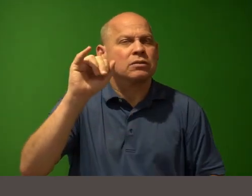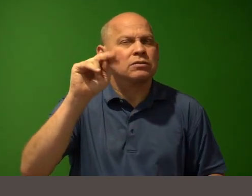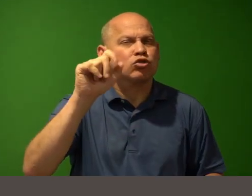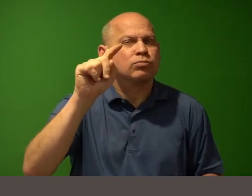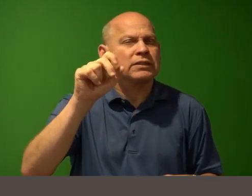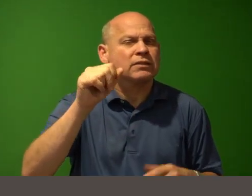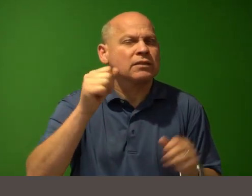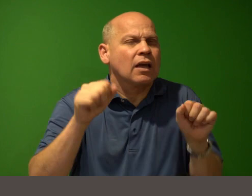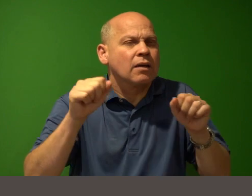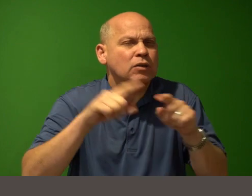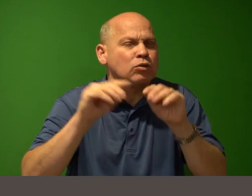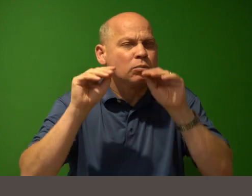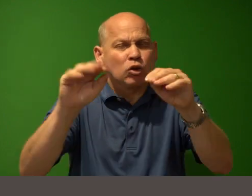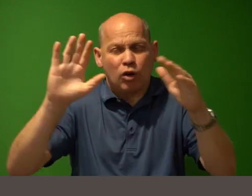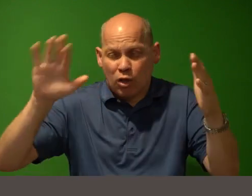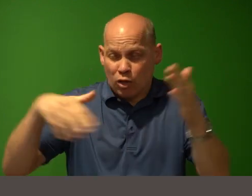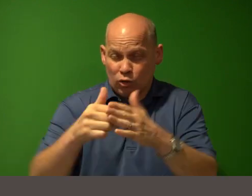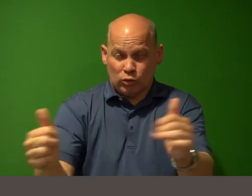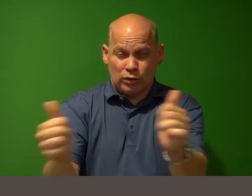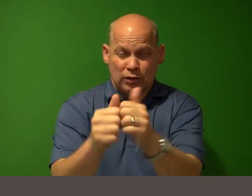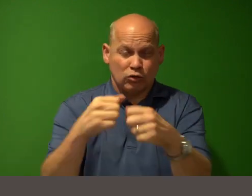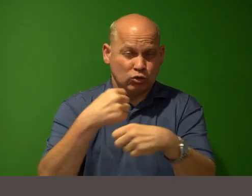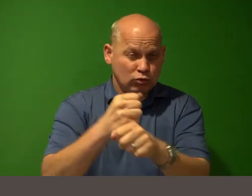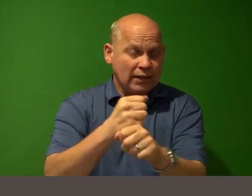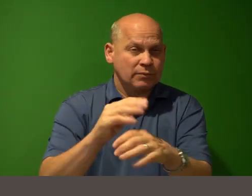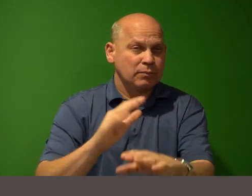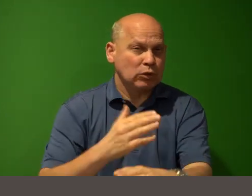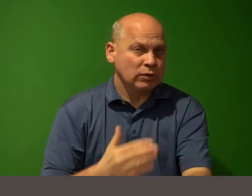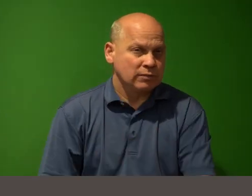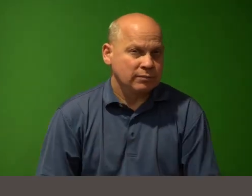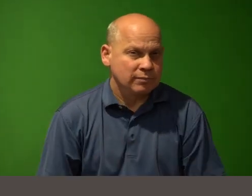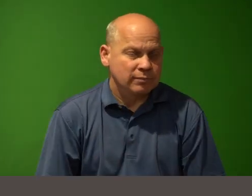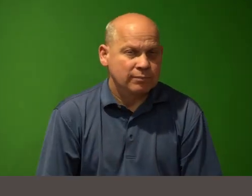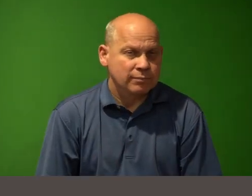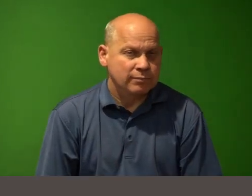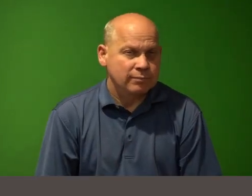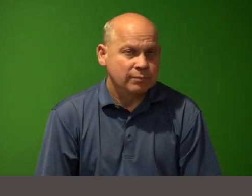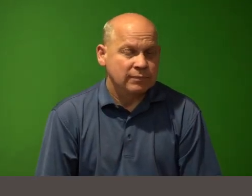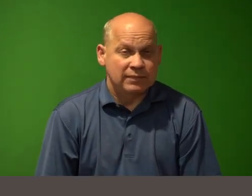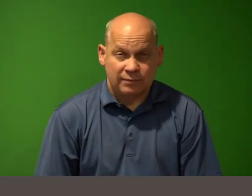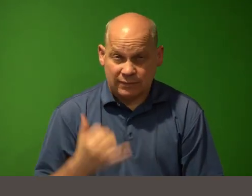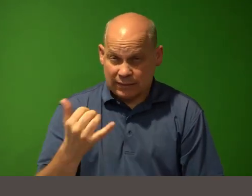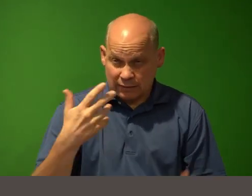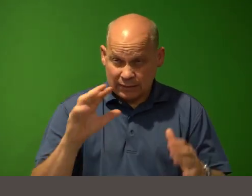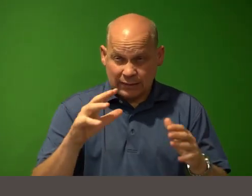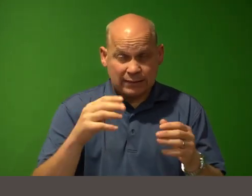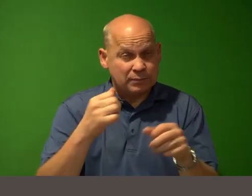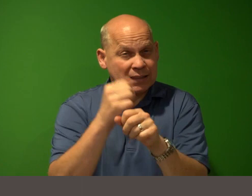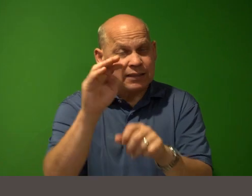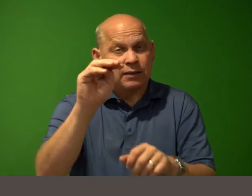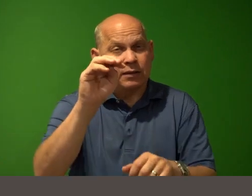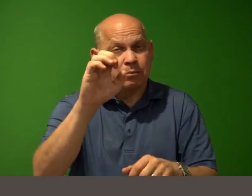to put that all together to create music. Now let's make a melody. Let's use groups of notes